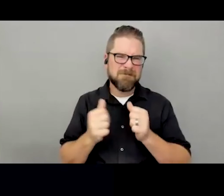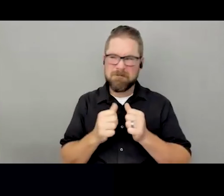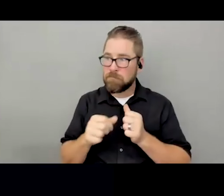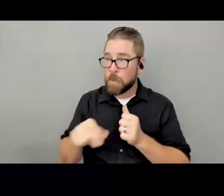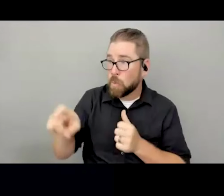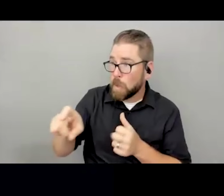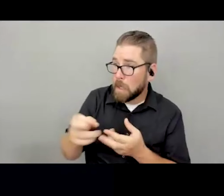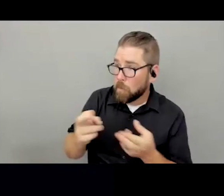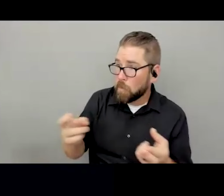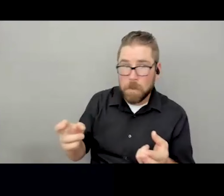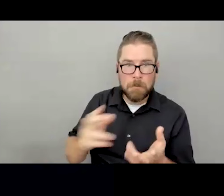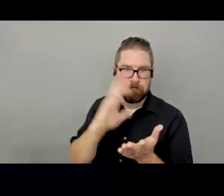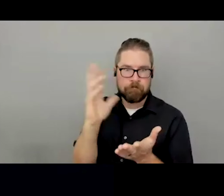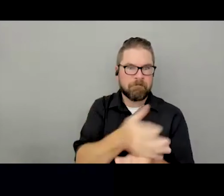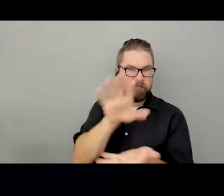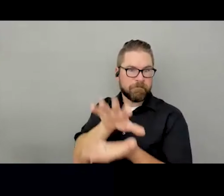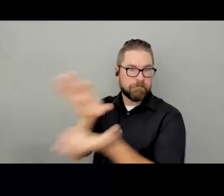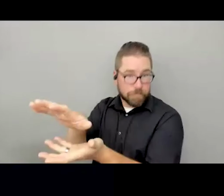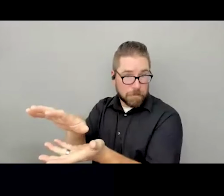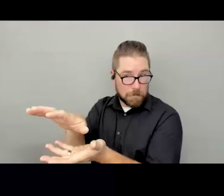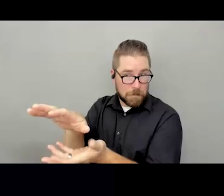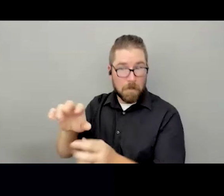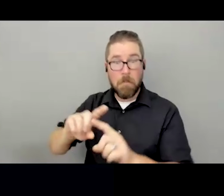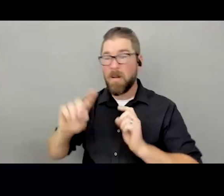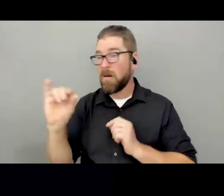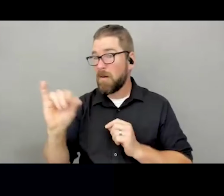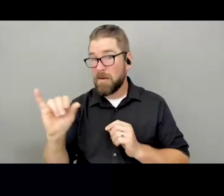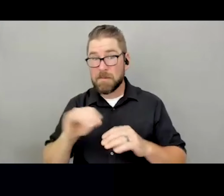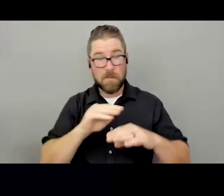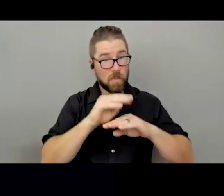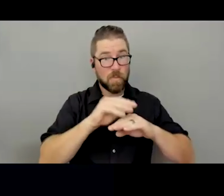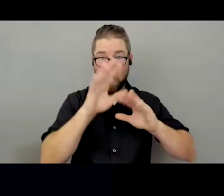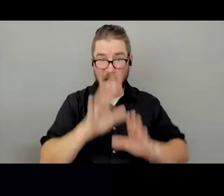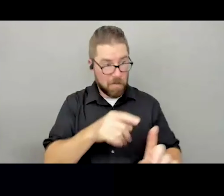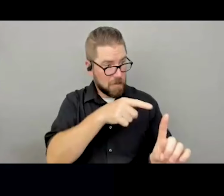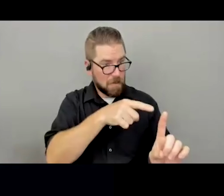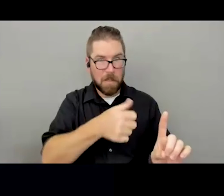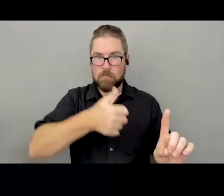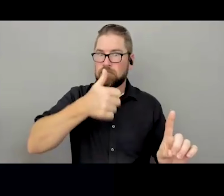And then, of course, the counselors doing the great job of reaching out to them, making those attempts, ultimately,